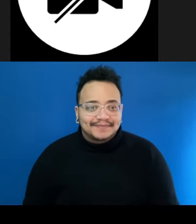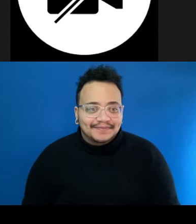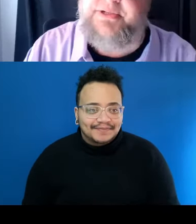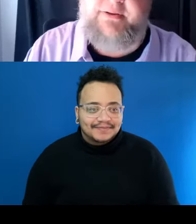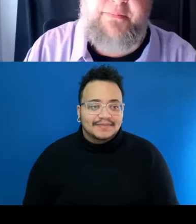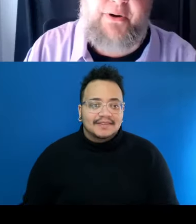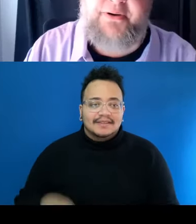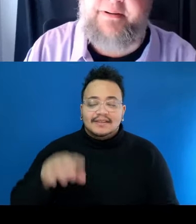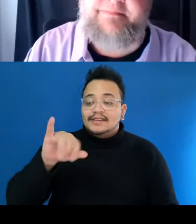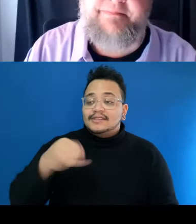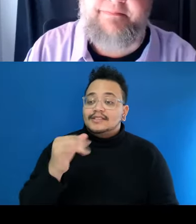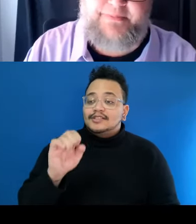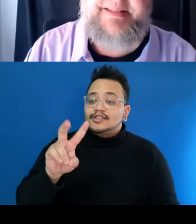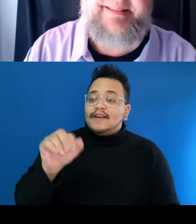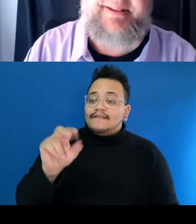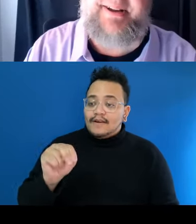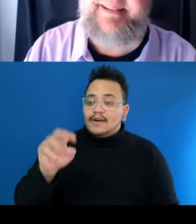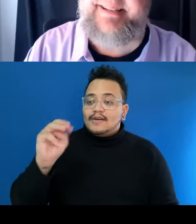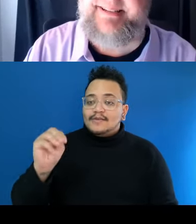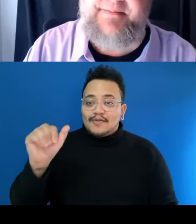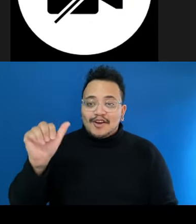That's Jevon Martin, oops, I'm sorry.